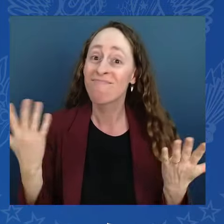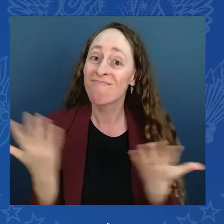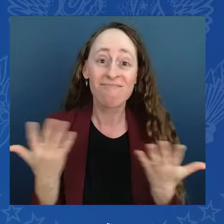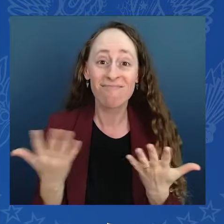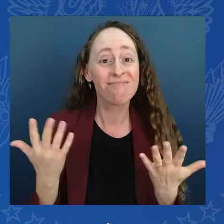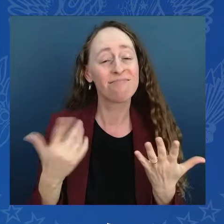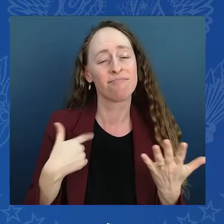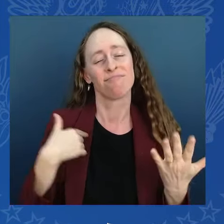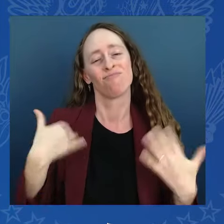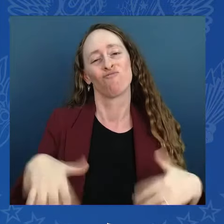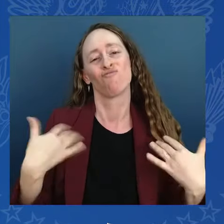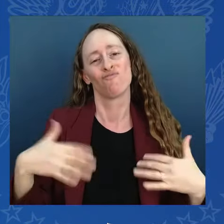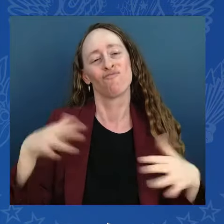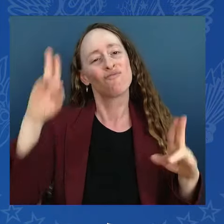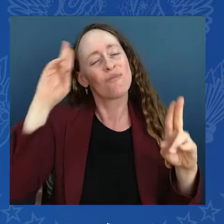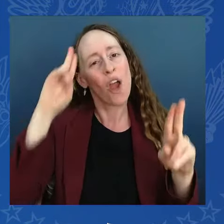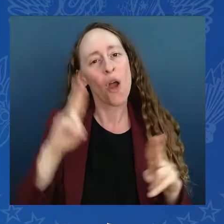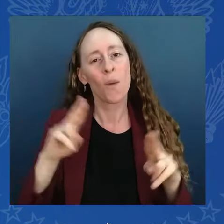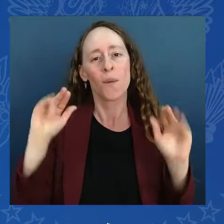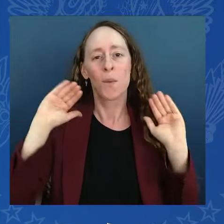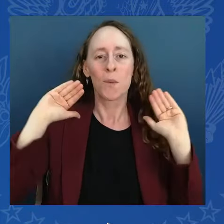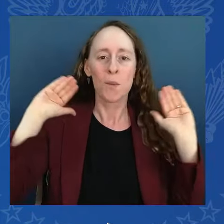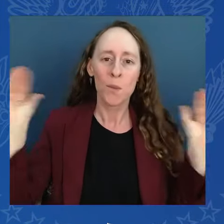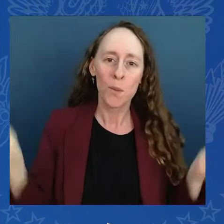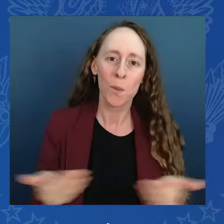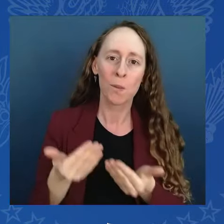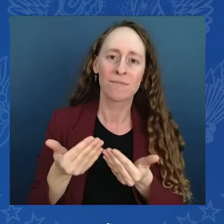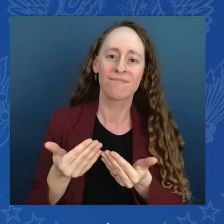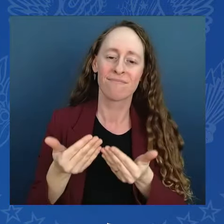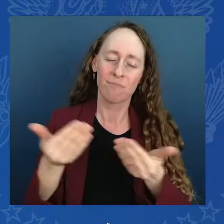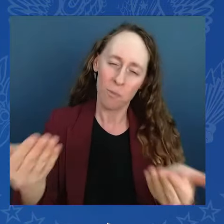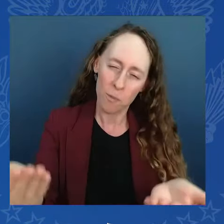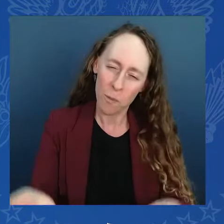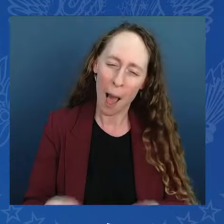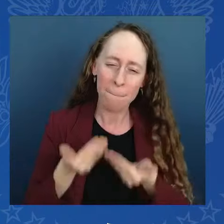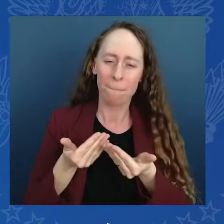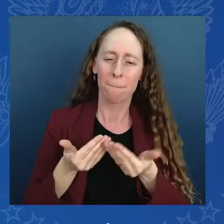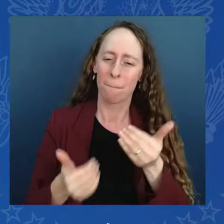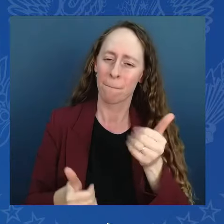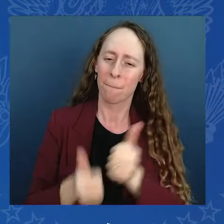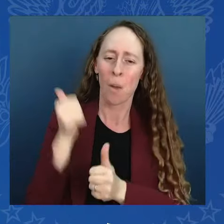to introduce and welcome the toughest, most substantial partner in our village,